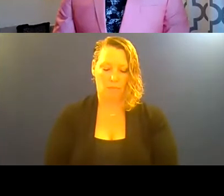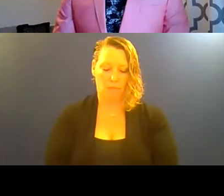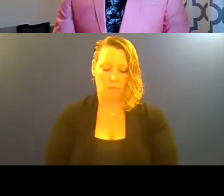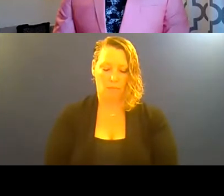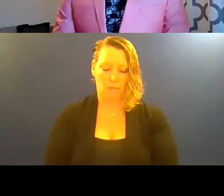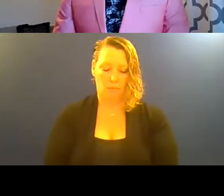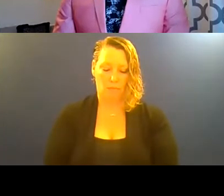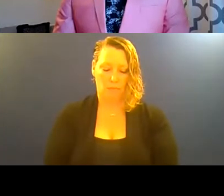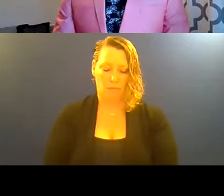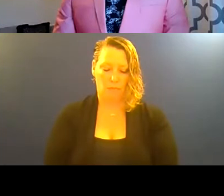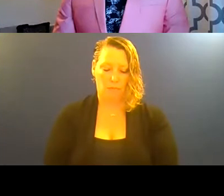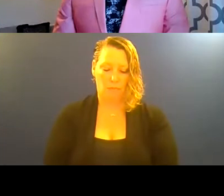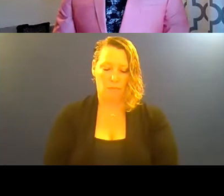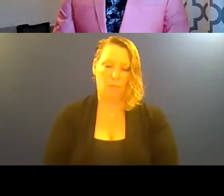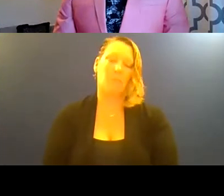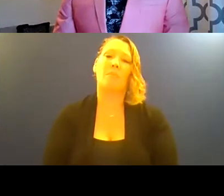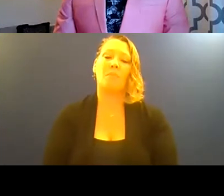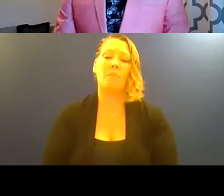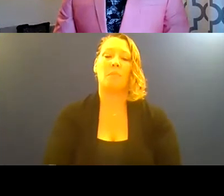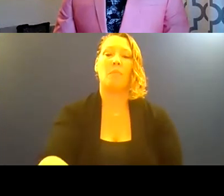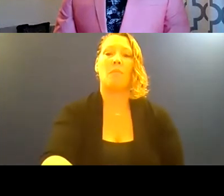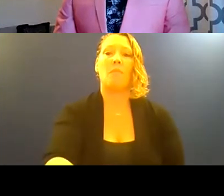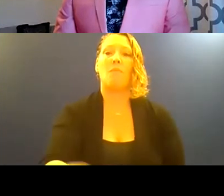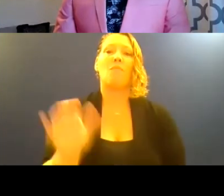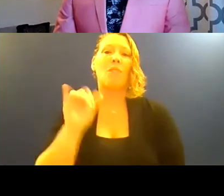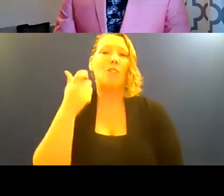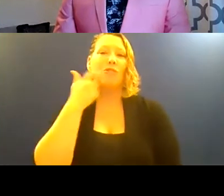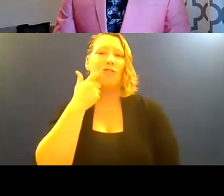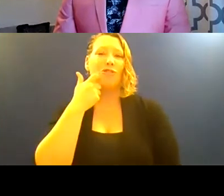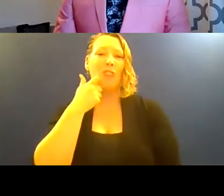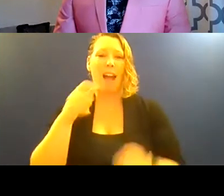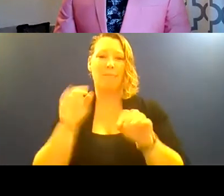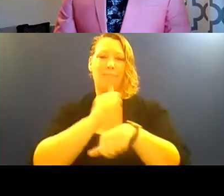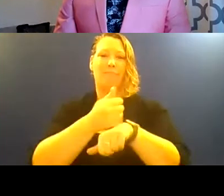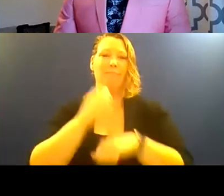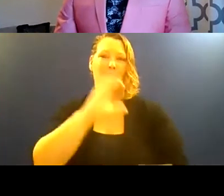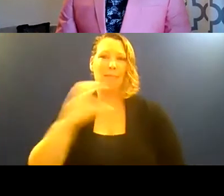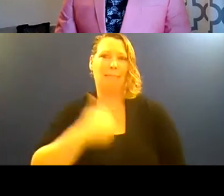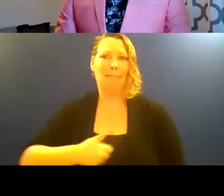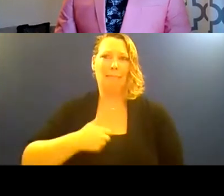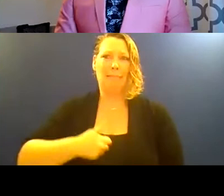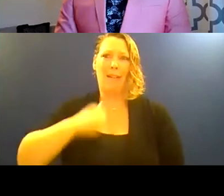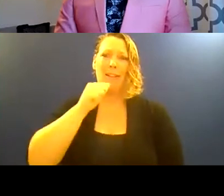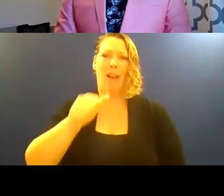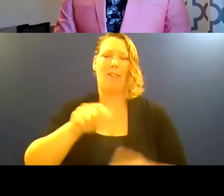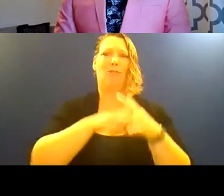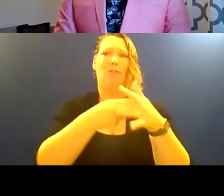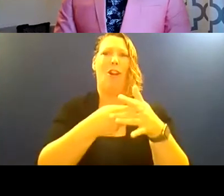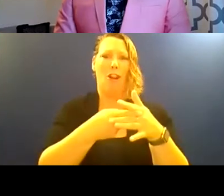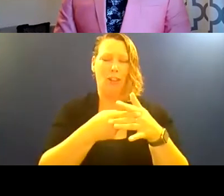Okay, and I honestly just enabled the caption so I apologize for not having that up earlier.